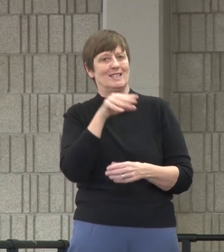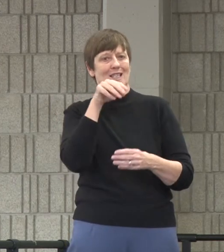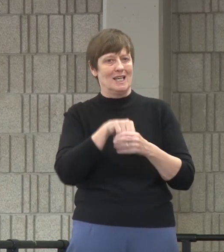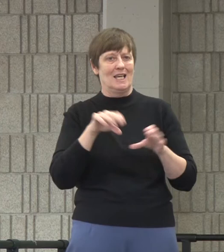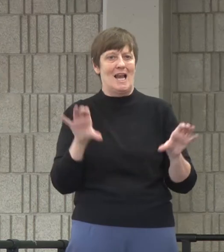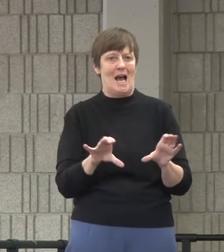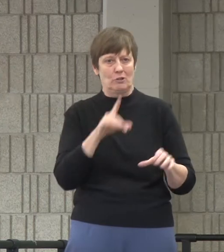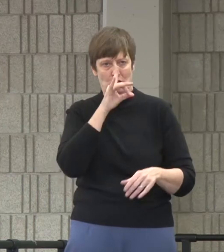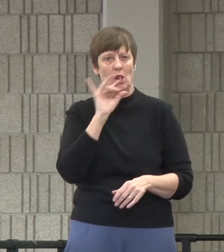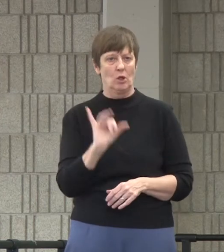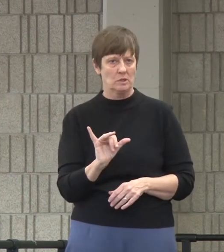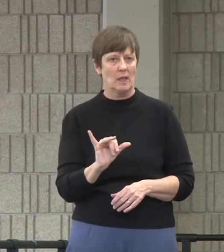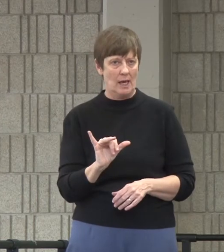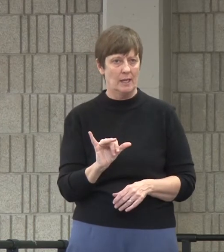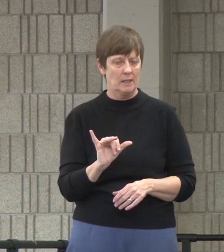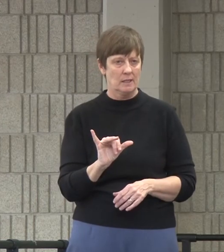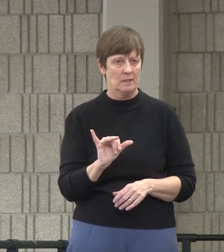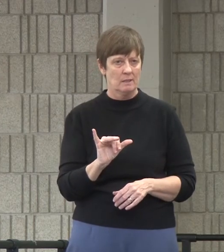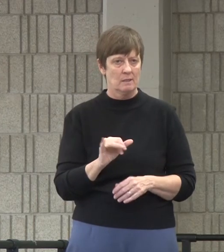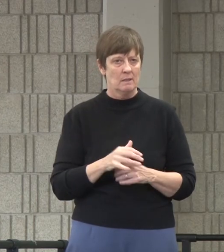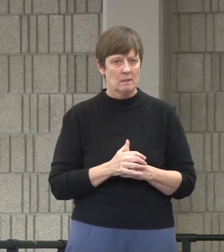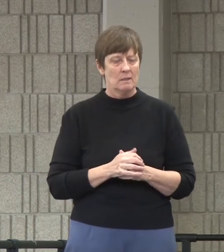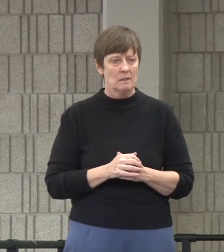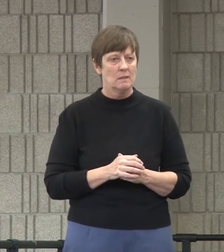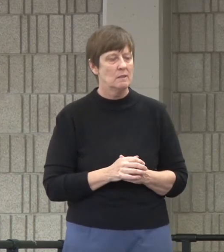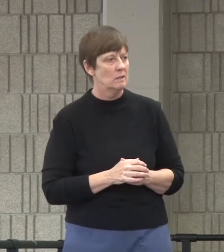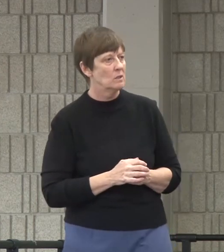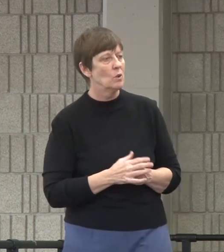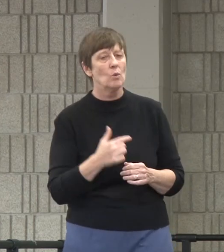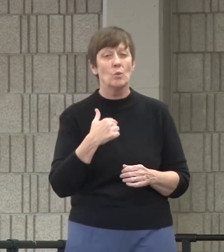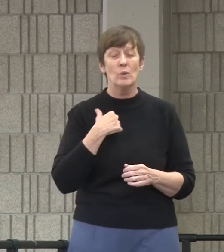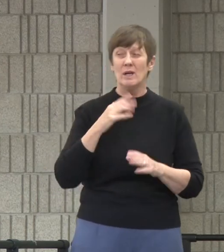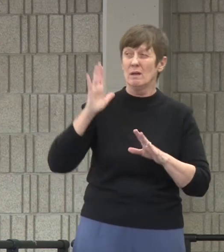We stand on the shoulders of so many great people.